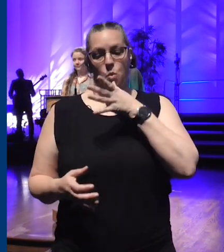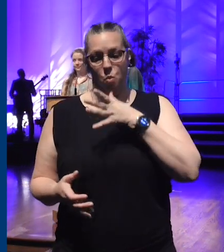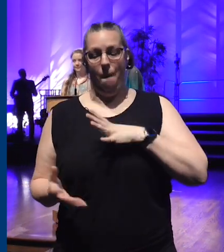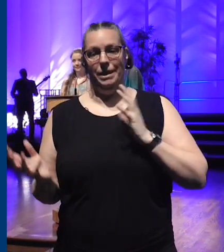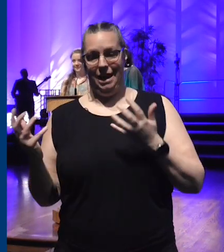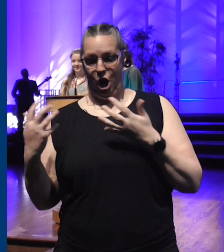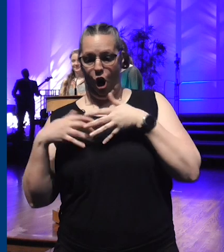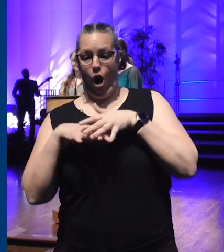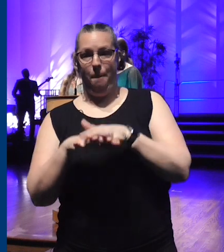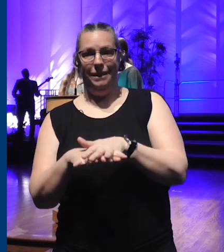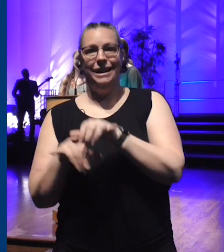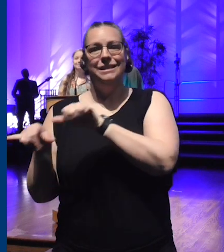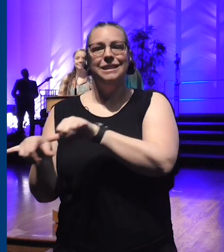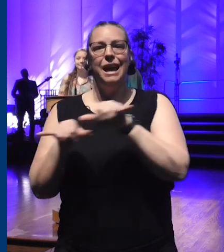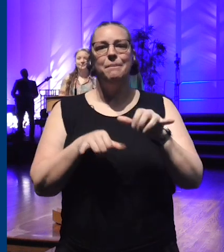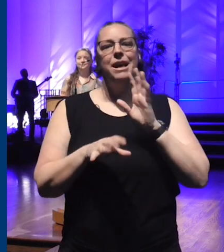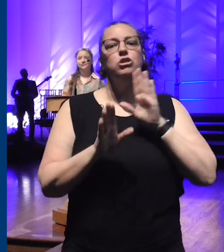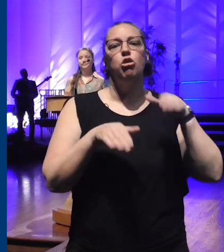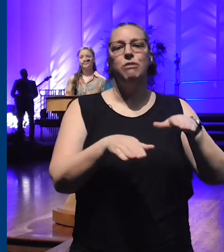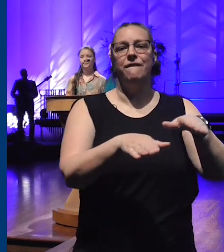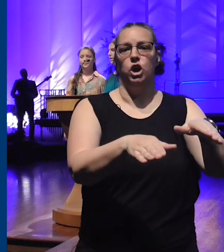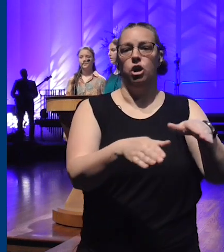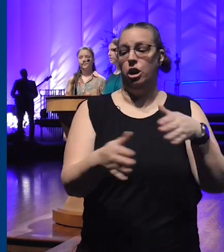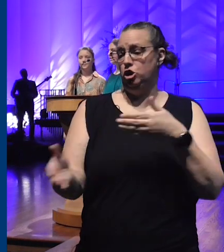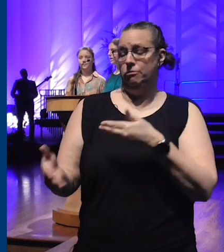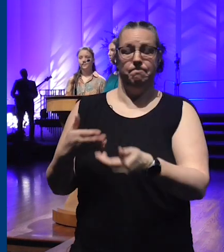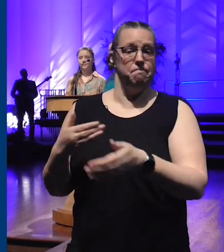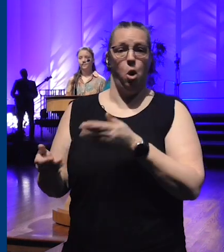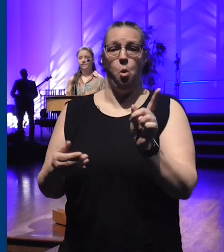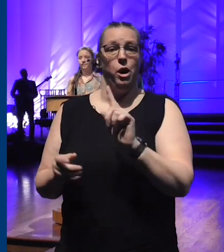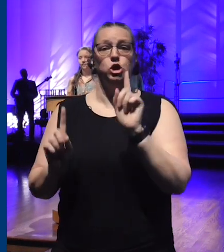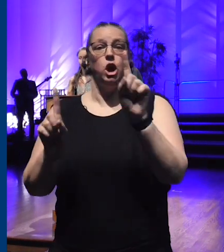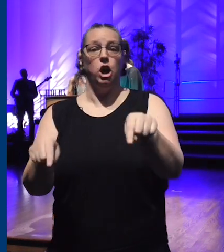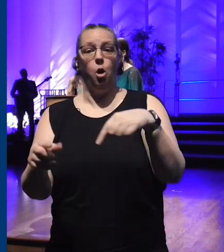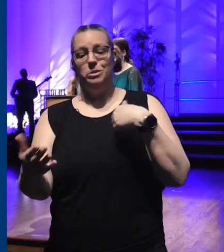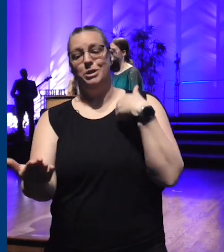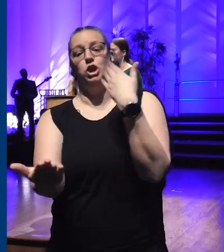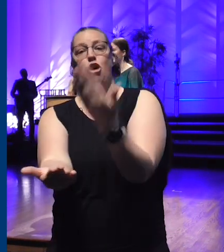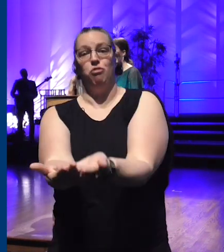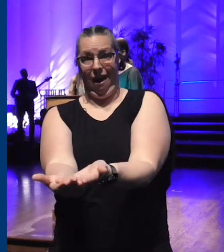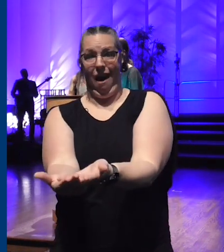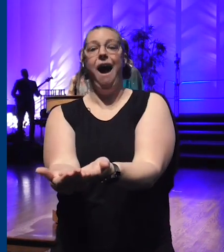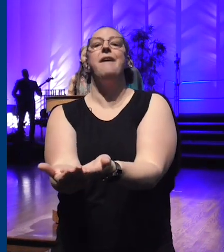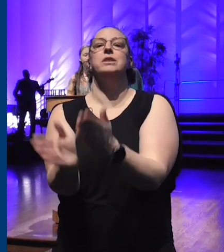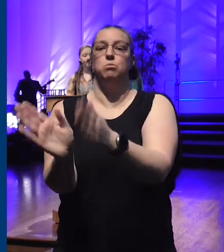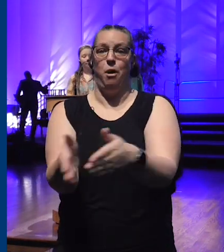flowing she goes where she will without pretense and arrives at her destination prepared to be